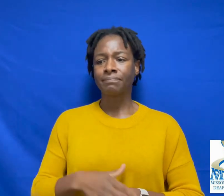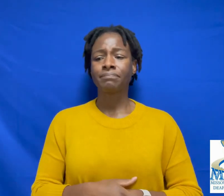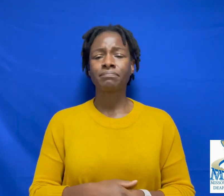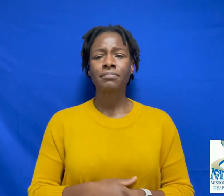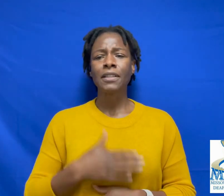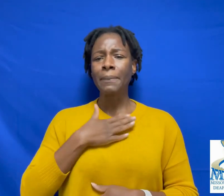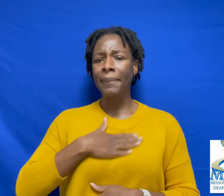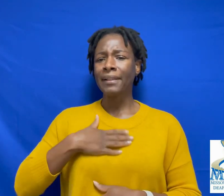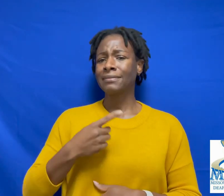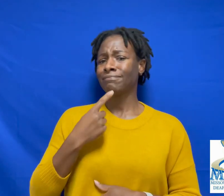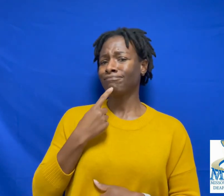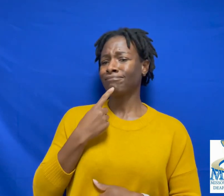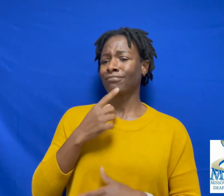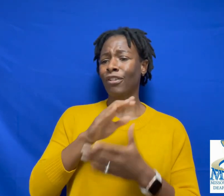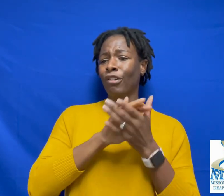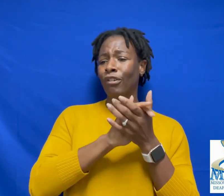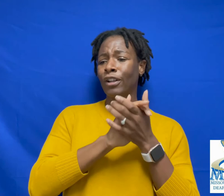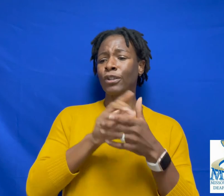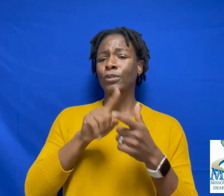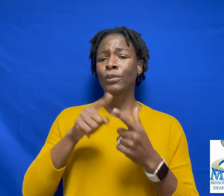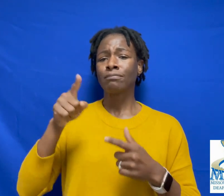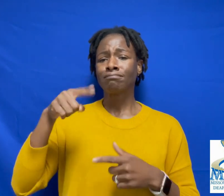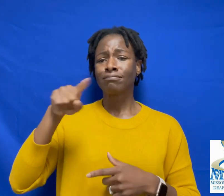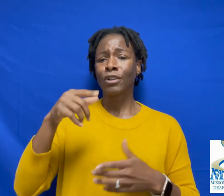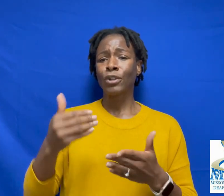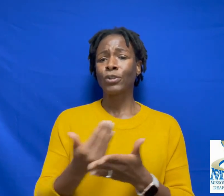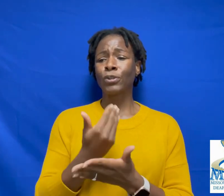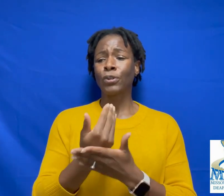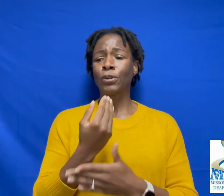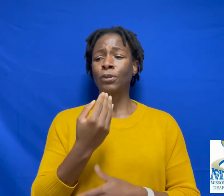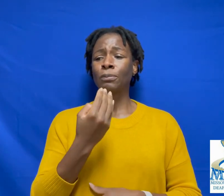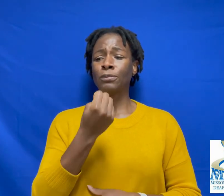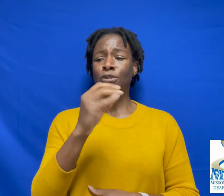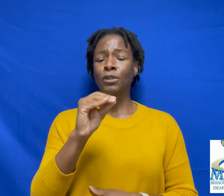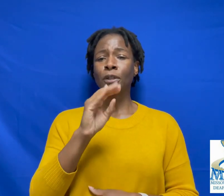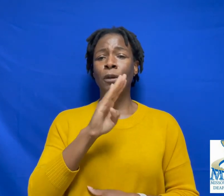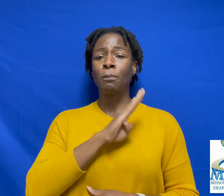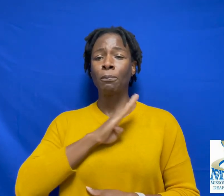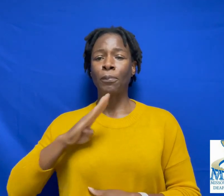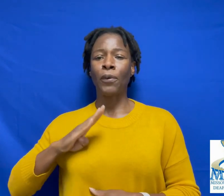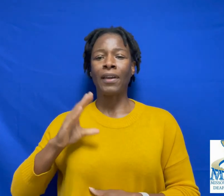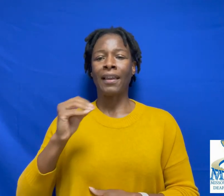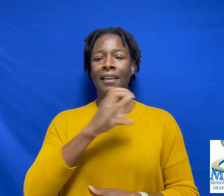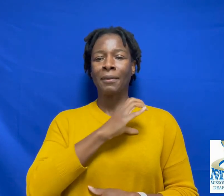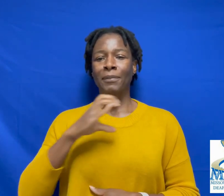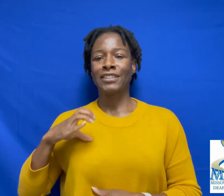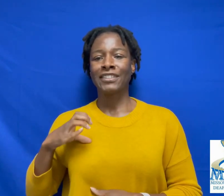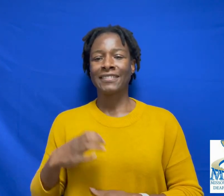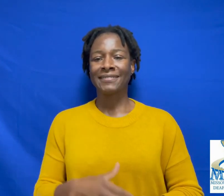Please congratulations to the new Missouri Board and Commissions!